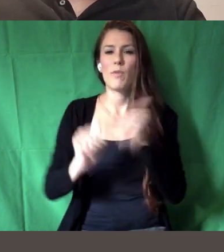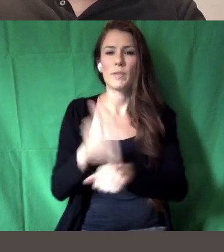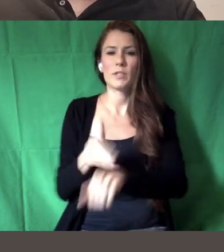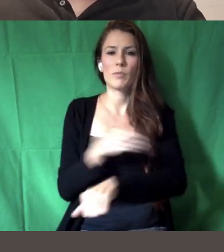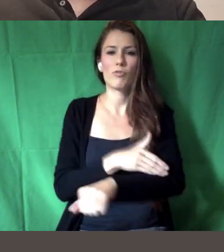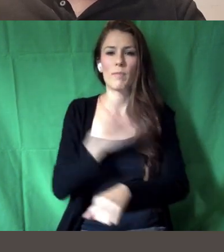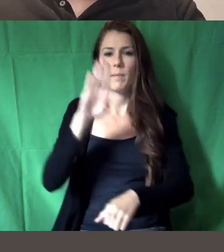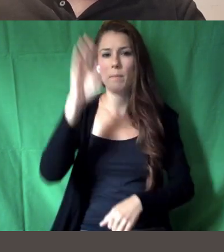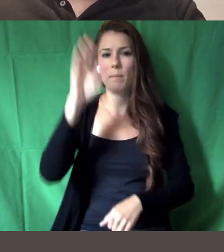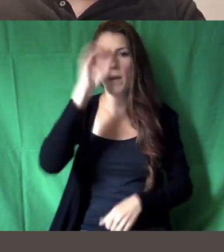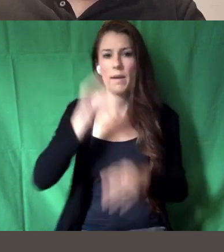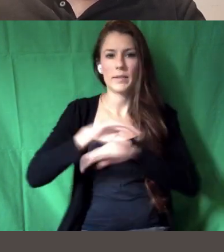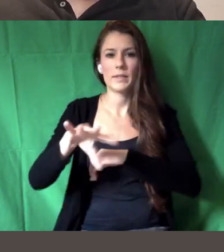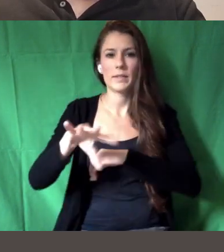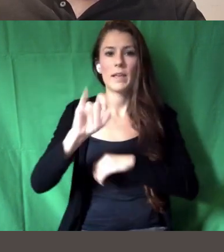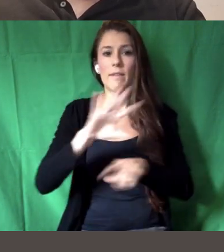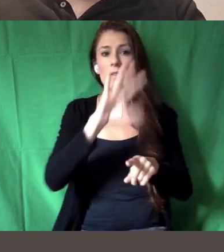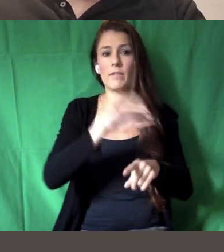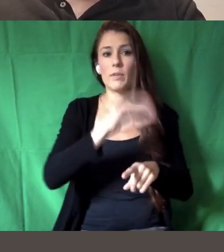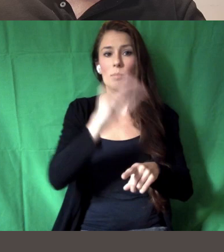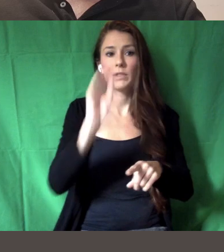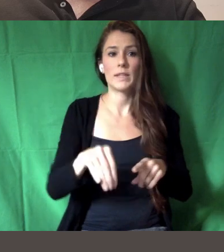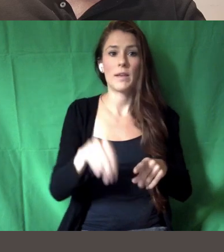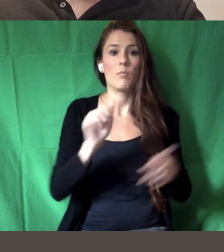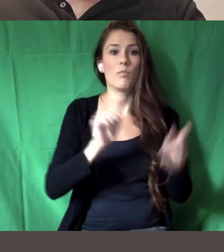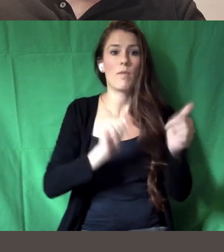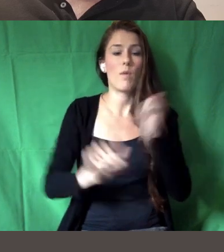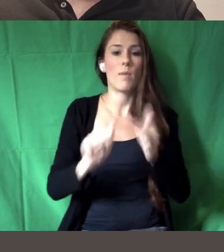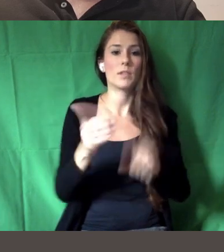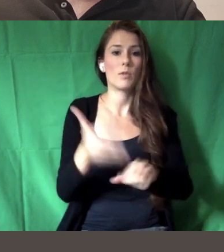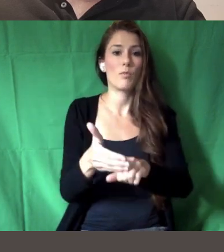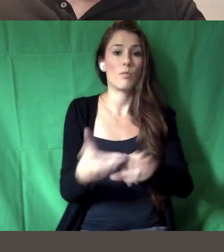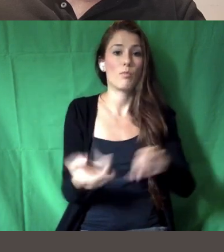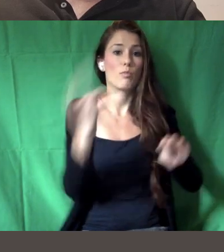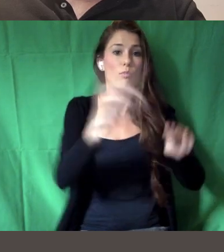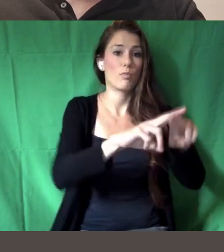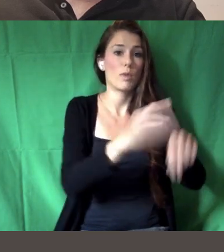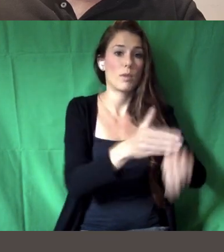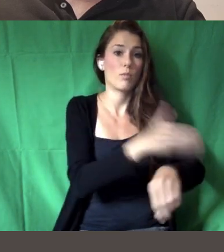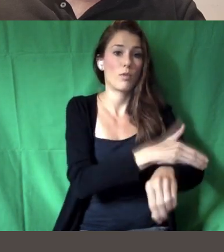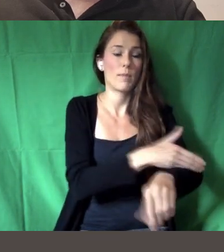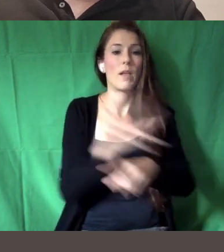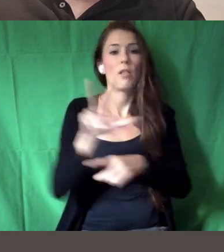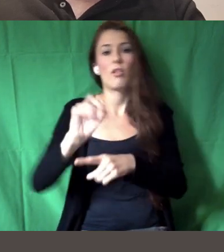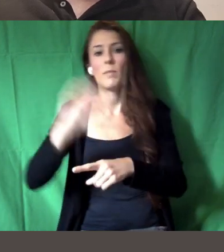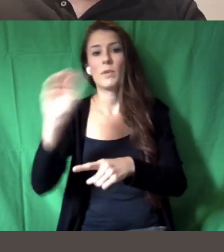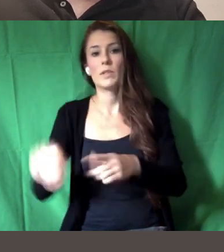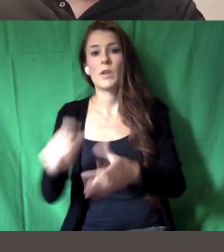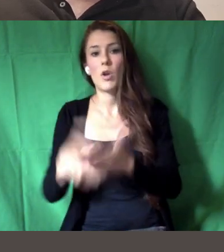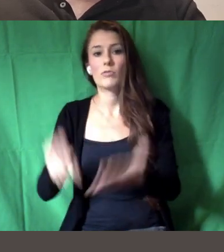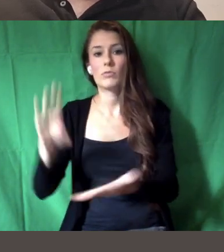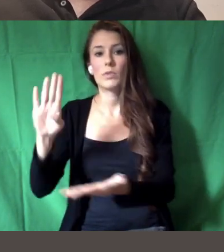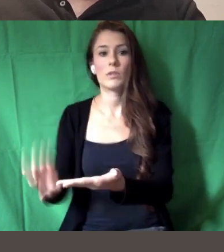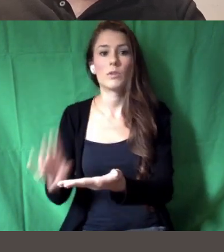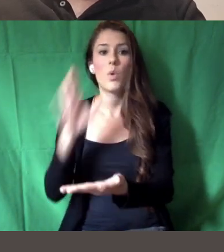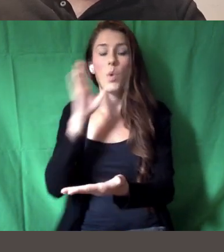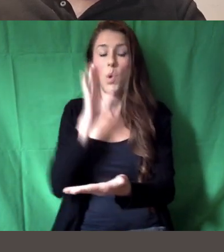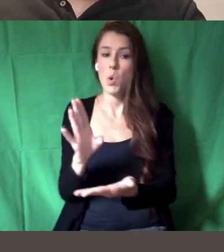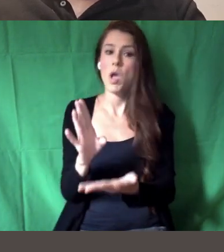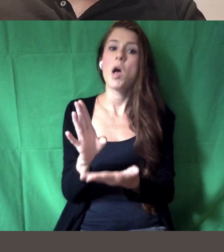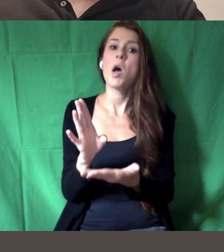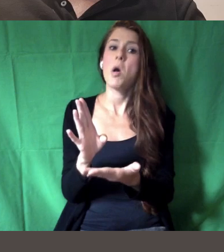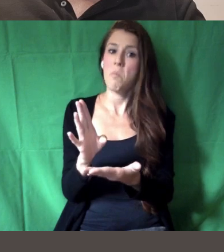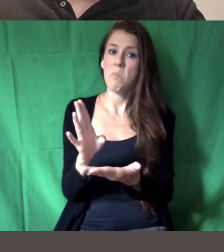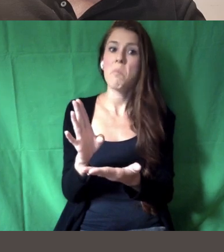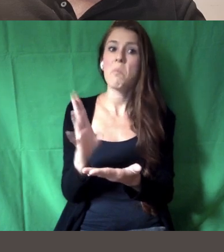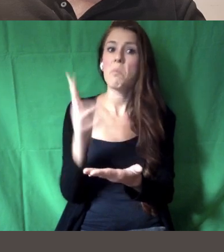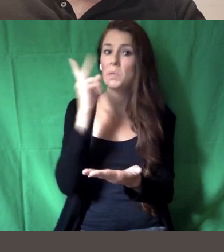if we have 50% performance improvement and 30% cost reduction, we will get very impressive 167